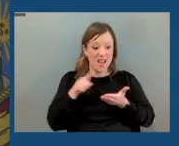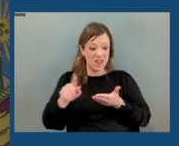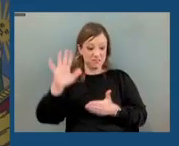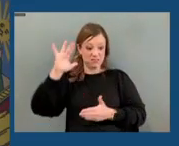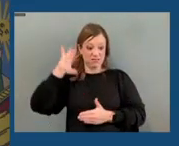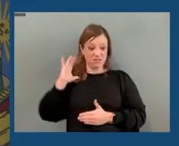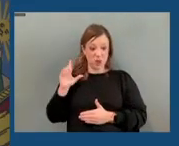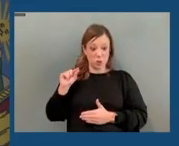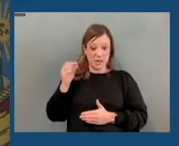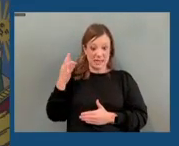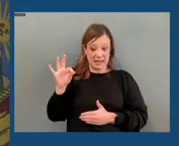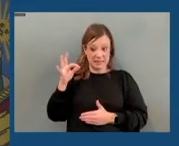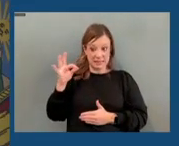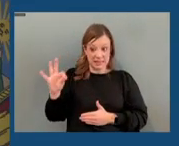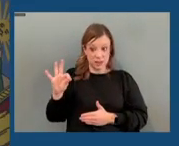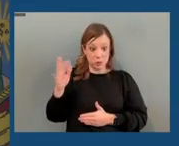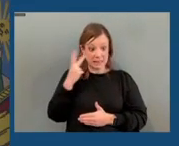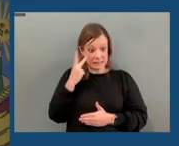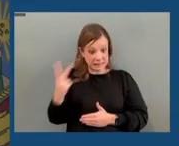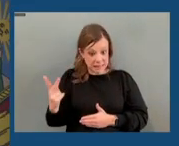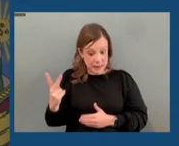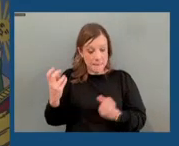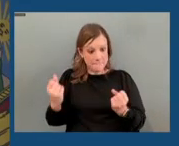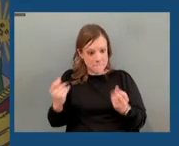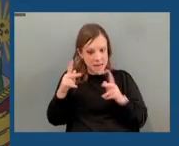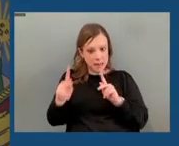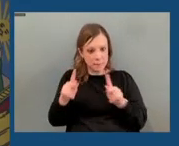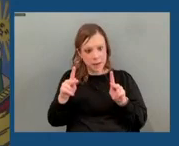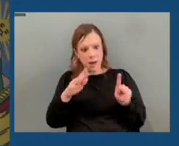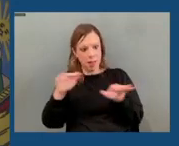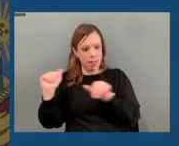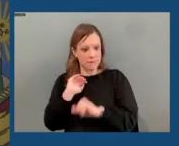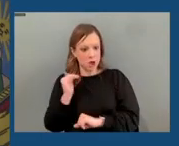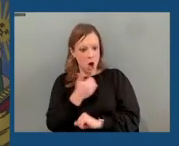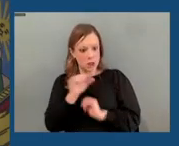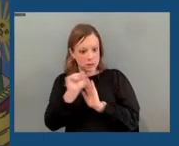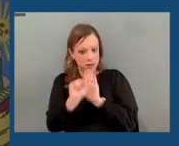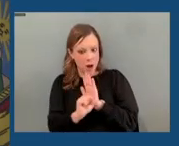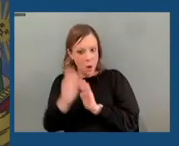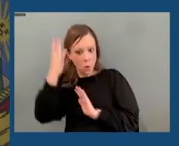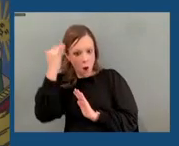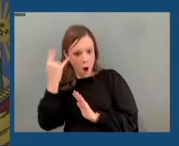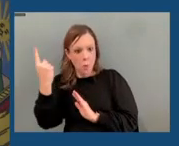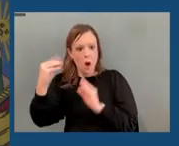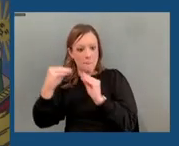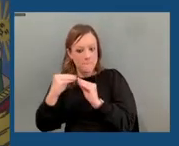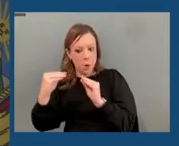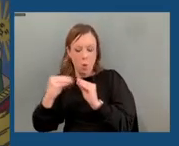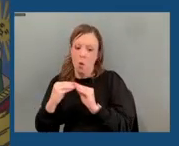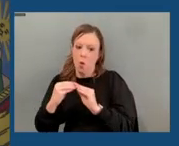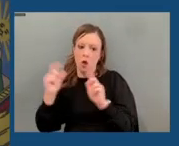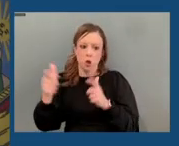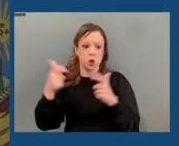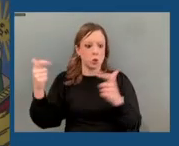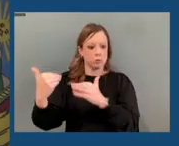you could see that a lot of people left our state because that was just one more extraordinary burden that they used to be able to write off their property taxes.